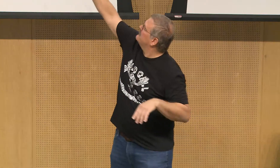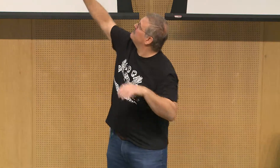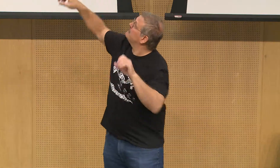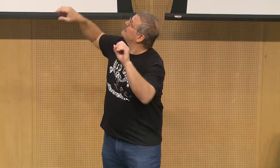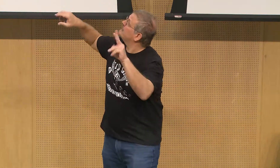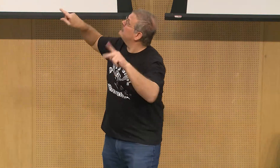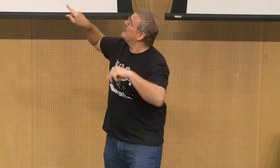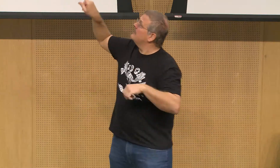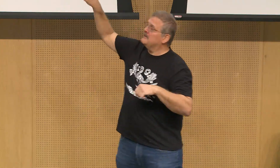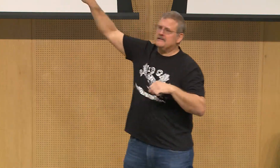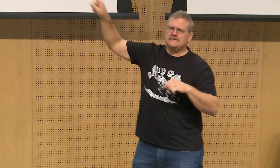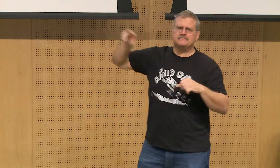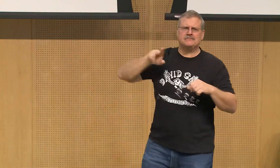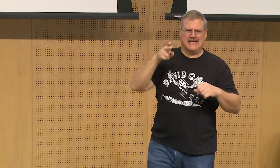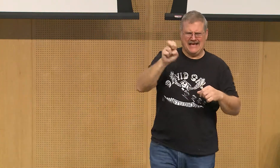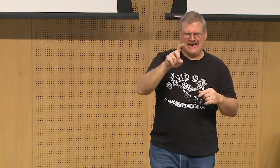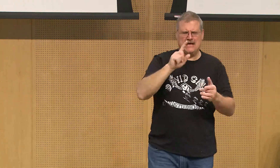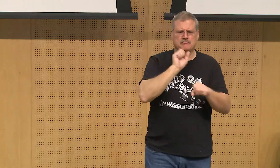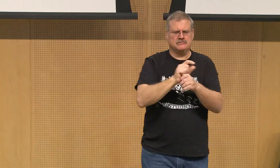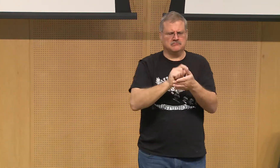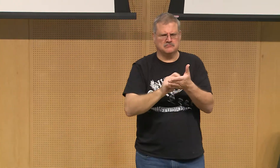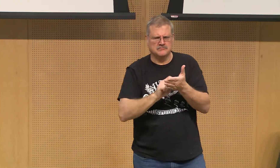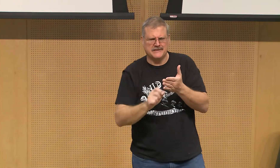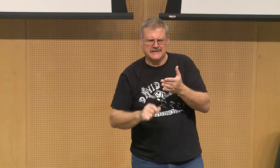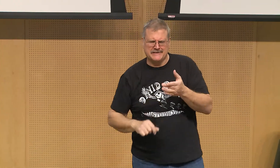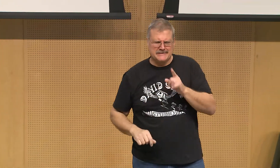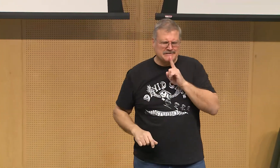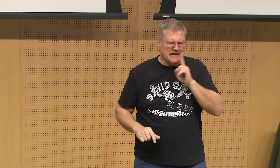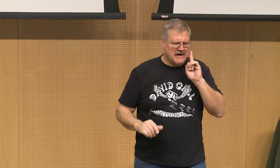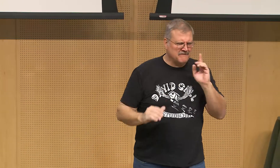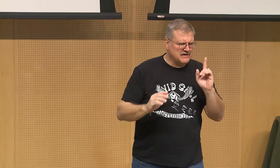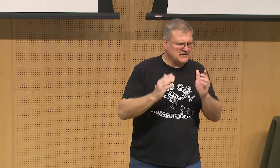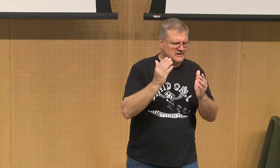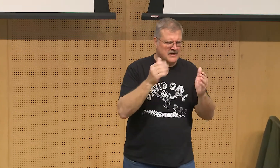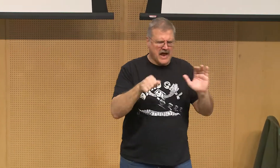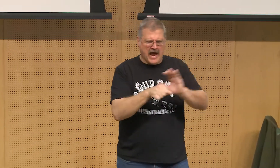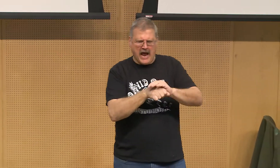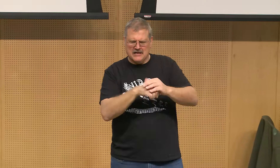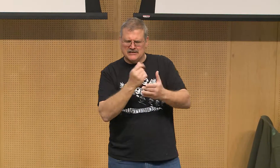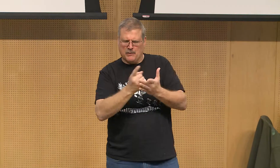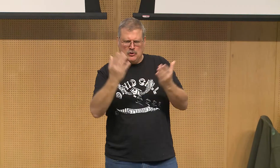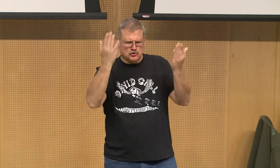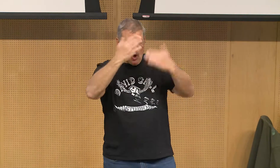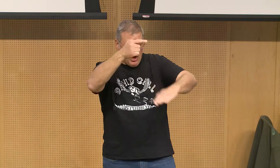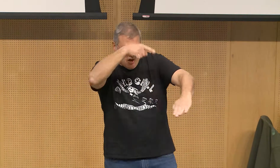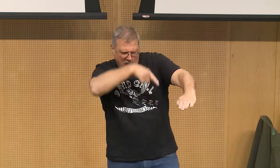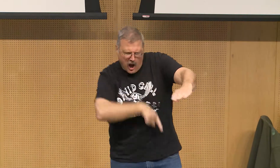so that's why the swords are on the brick wall next to him, and I was designing it, you know.